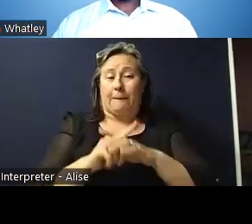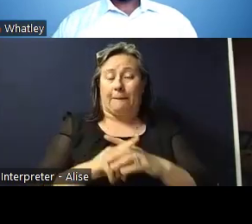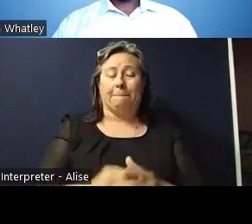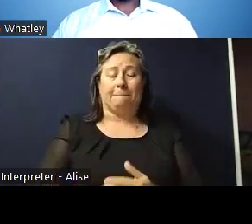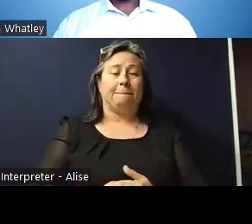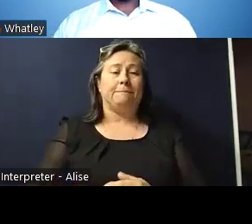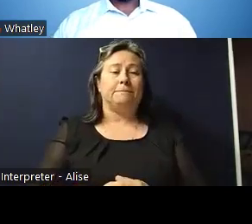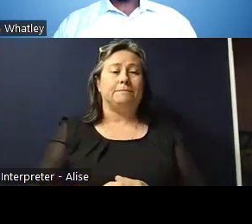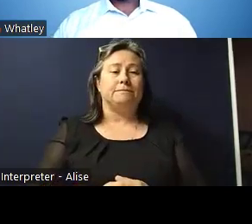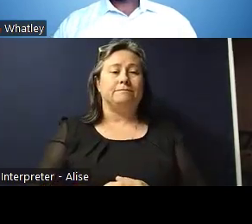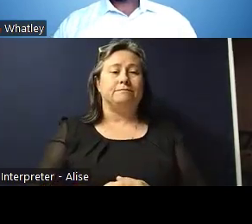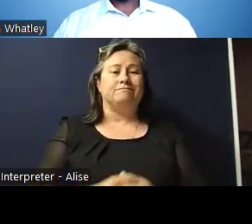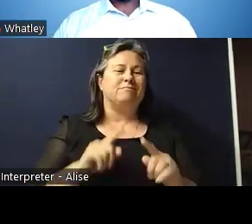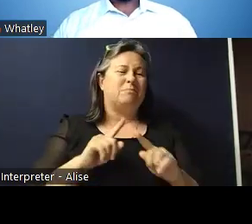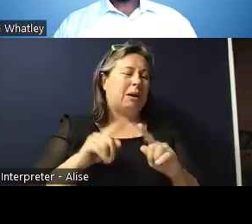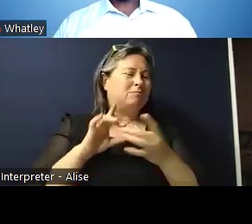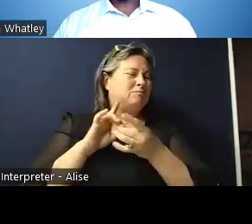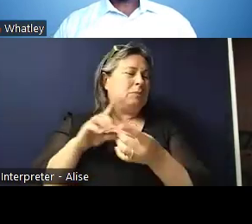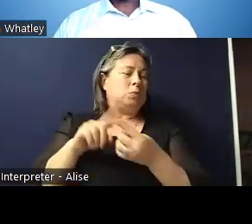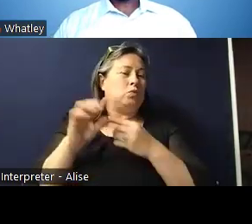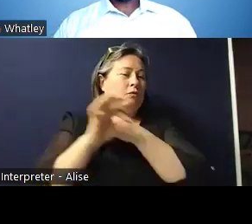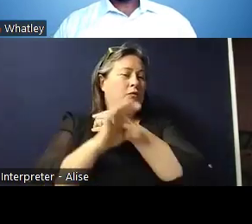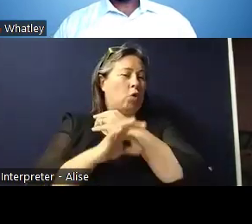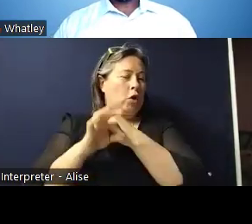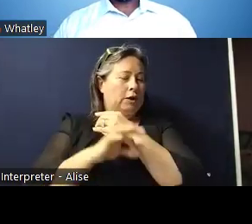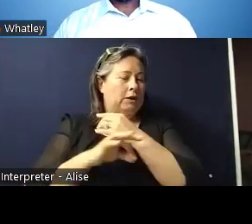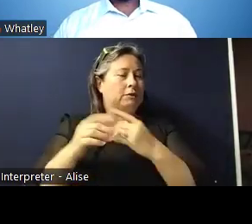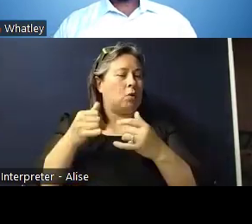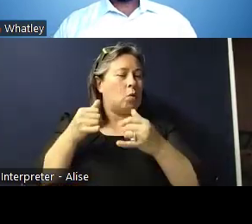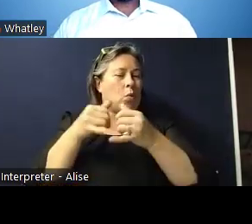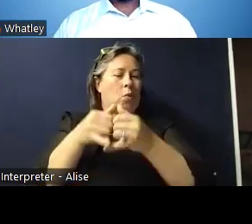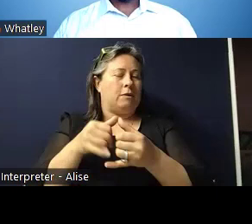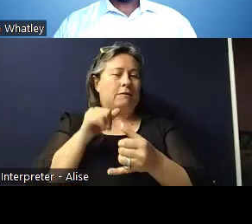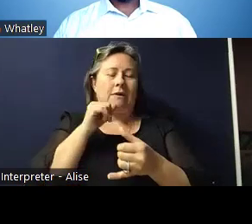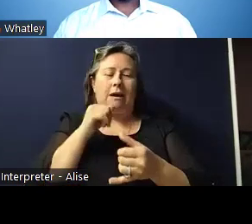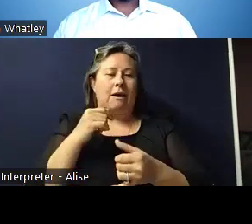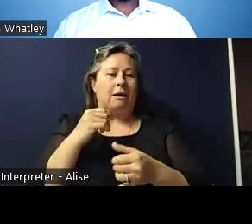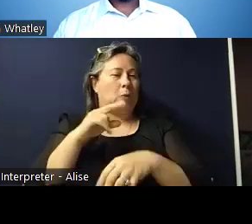but for foreign awards there's not anything that you would really deal with,